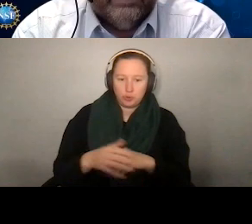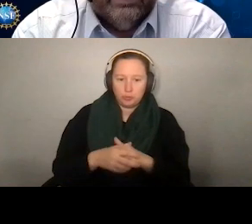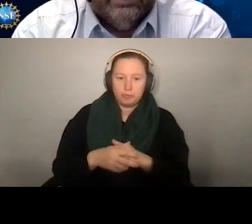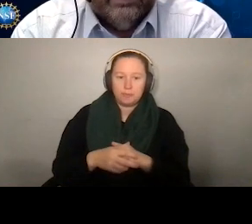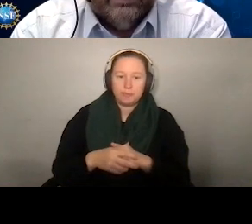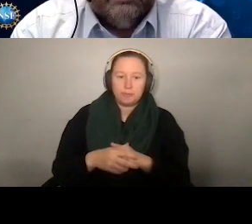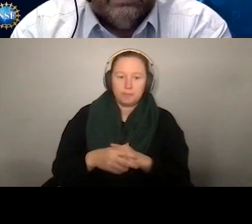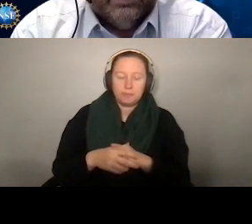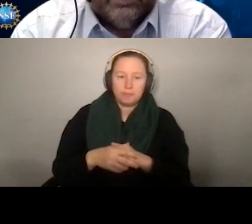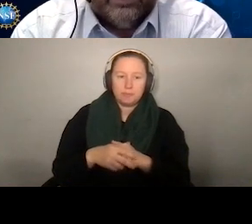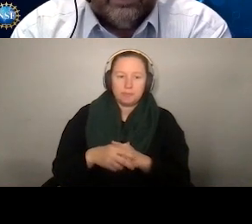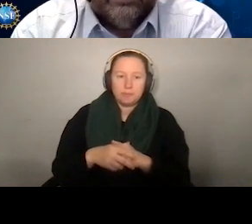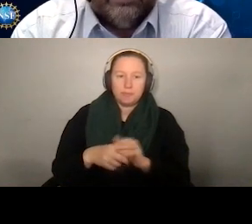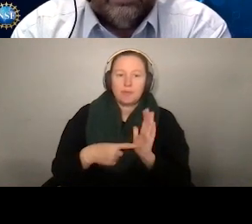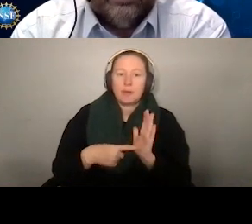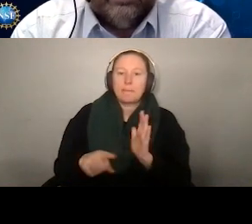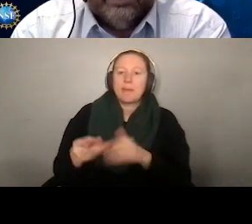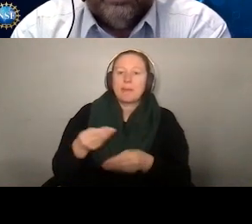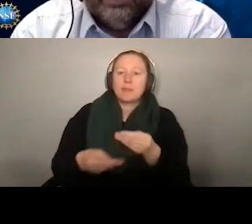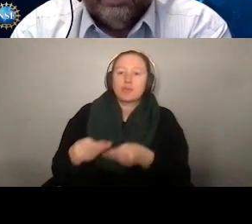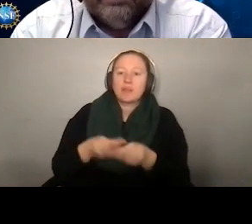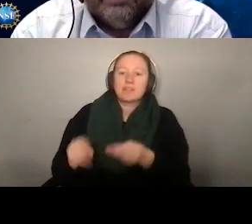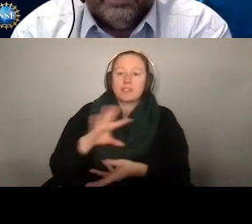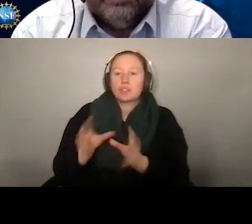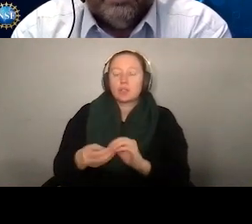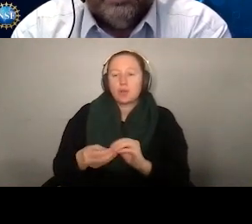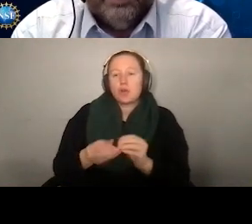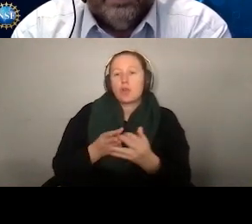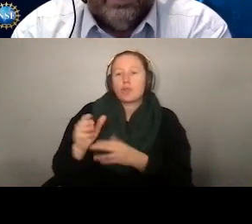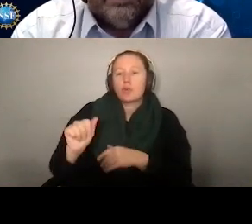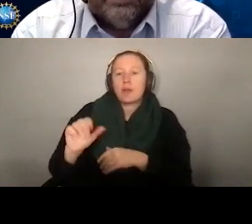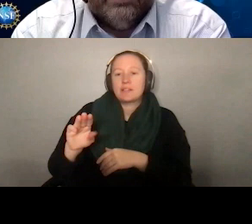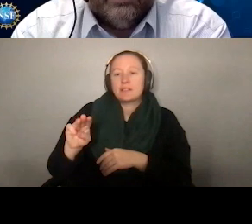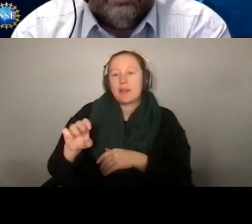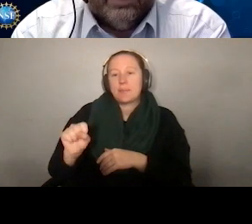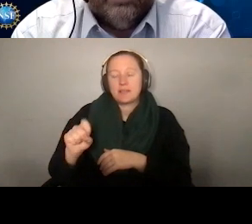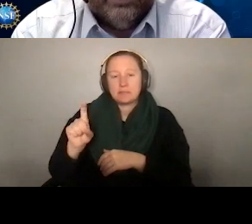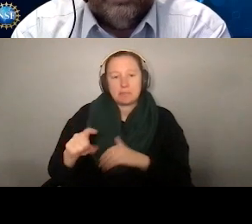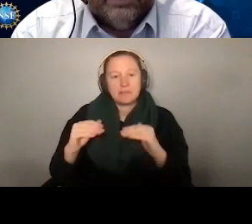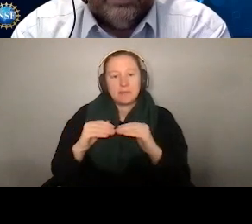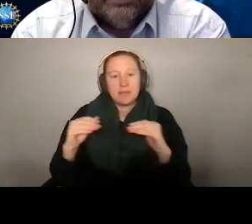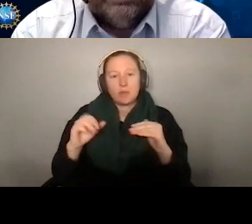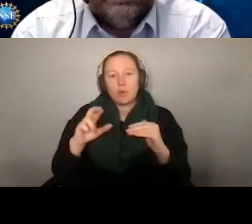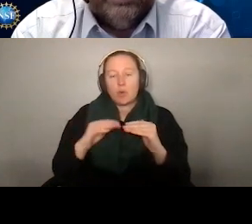Payment transaction total submitted via ACMS must be equal to or greater than zero.